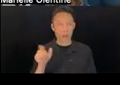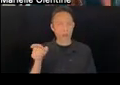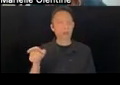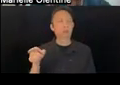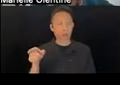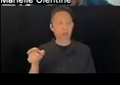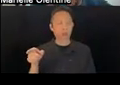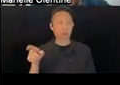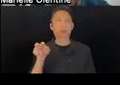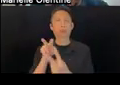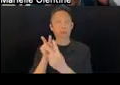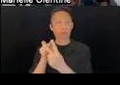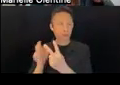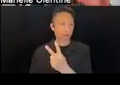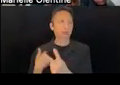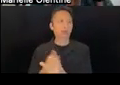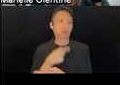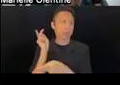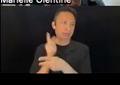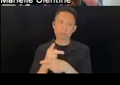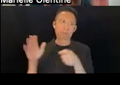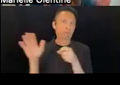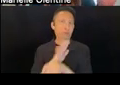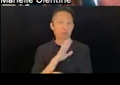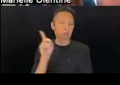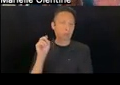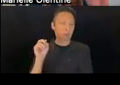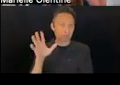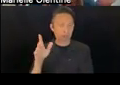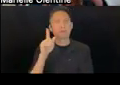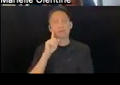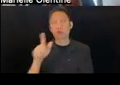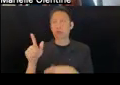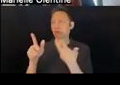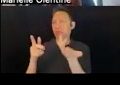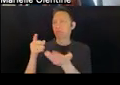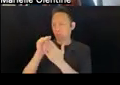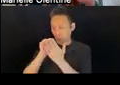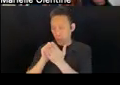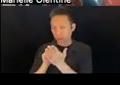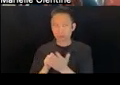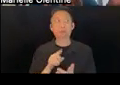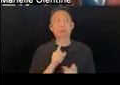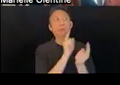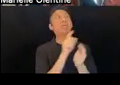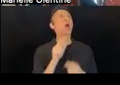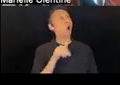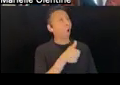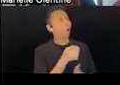started kind of mapping out the folks that eventually invited us to film festivals and a lot of them, we